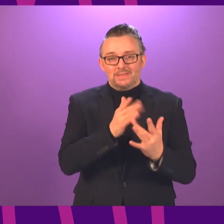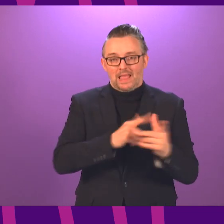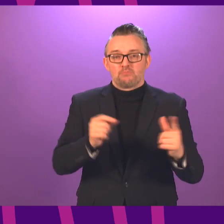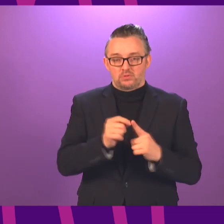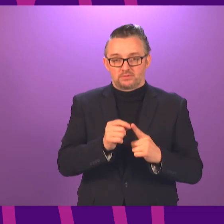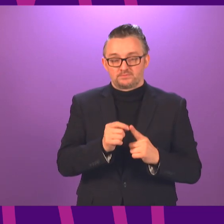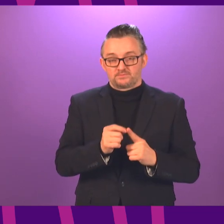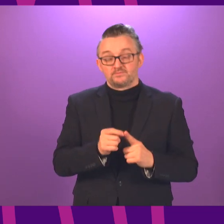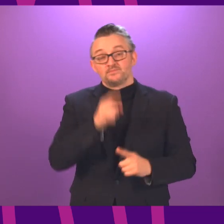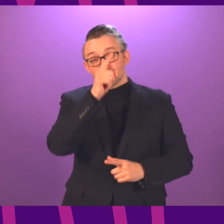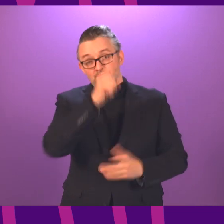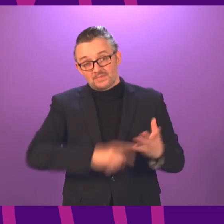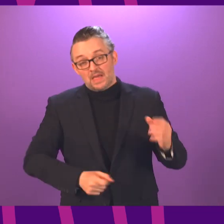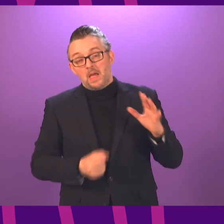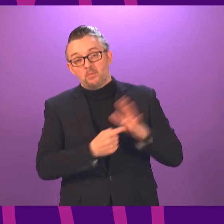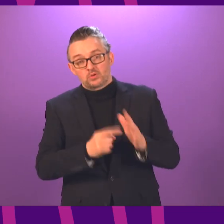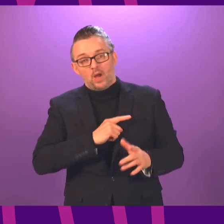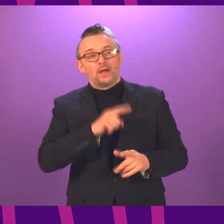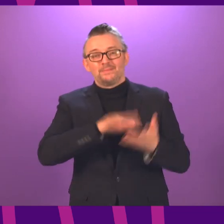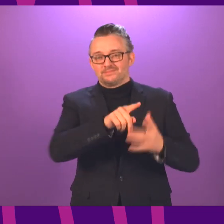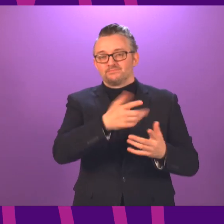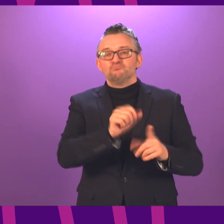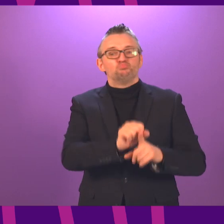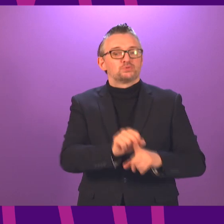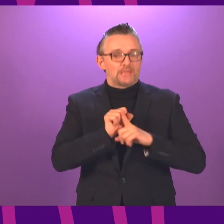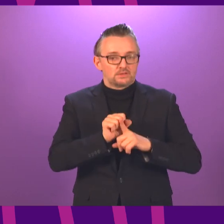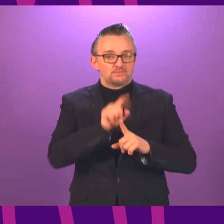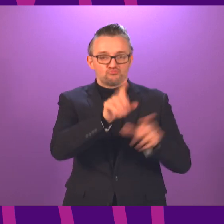That matters not only because those groups will be more protected but because we believe